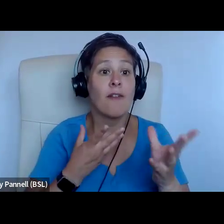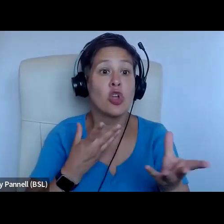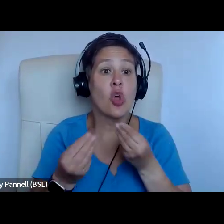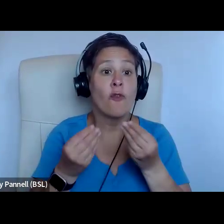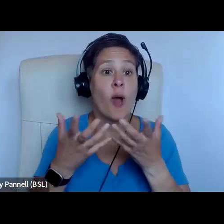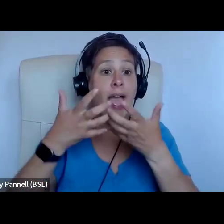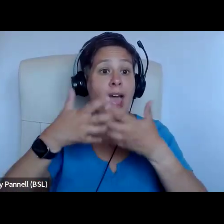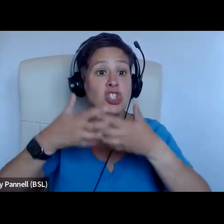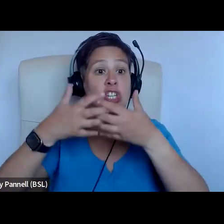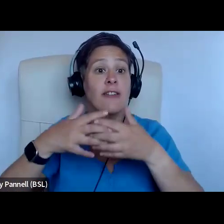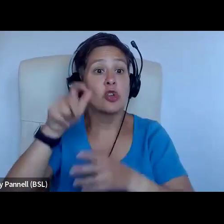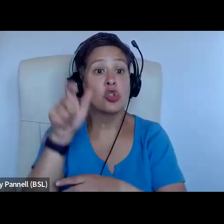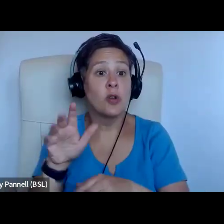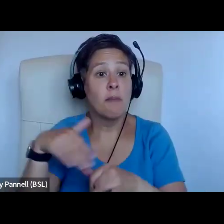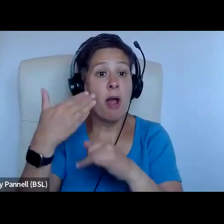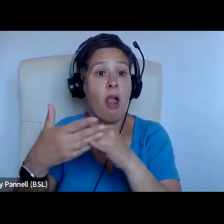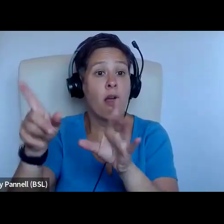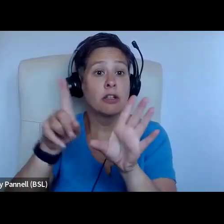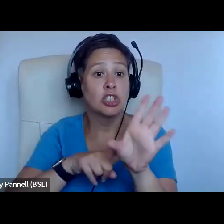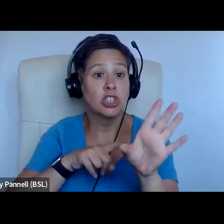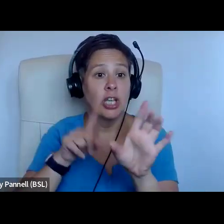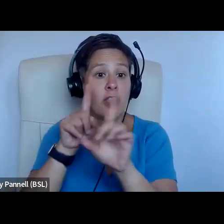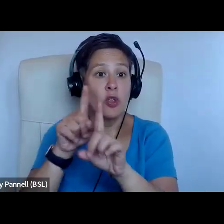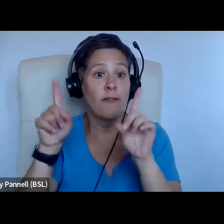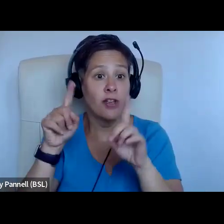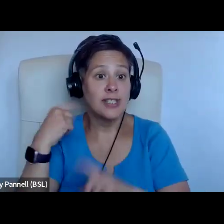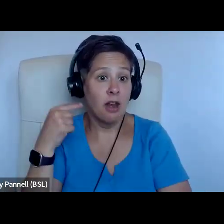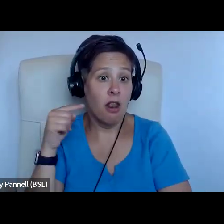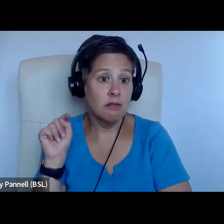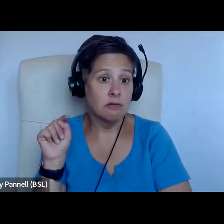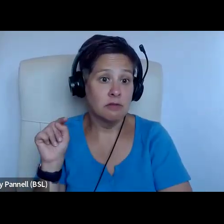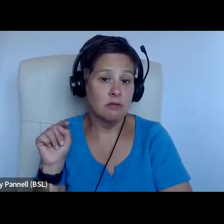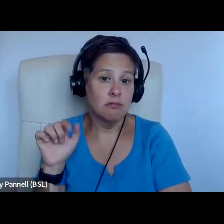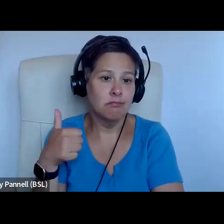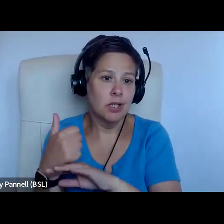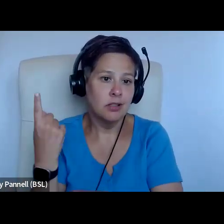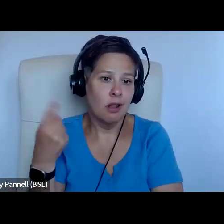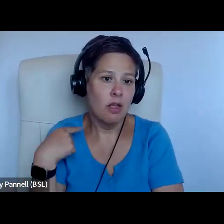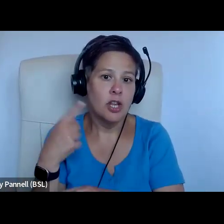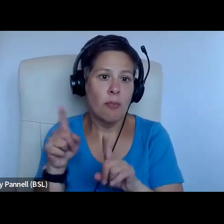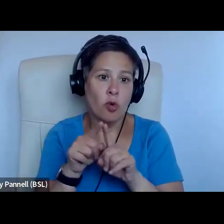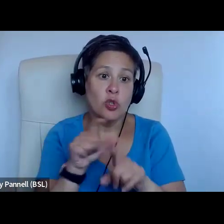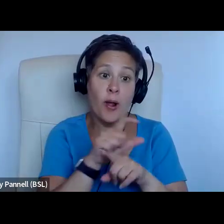skin wearing a green dress black-rimmed glasses with a brown filter.